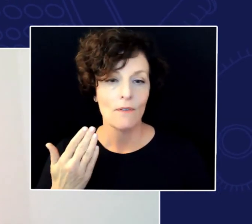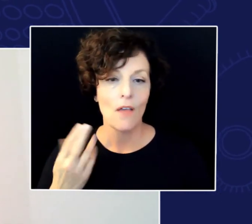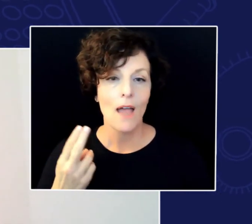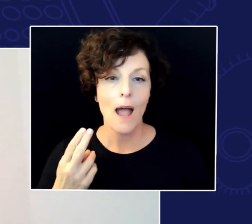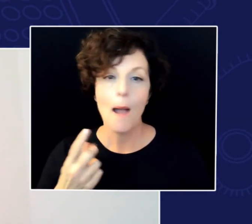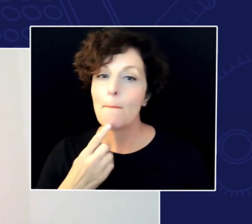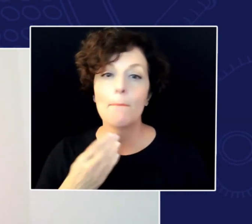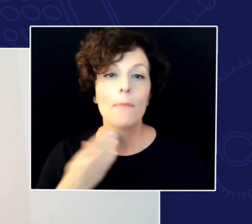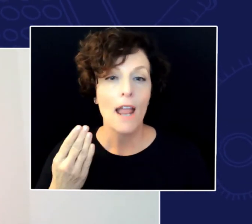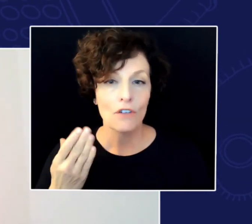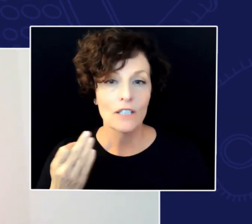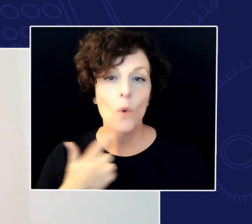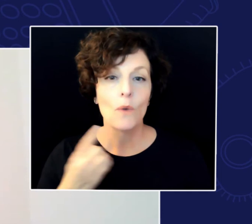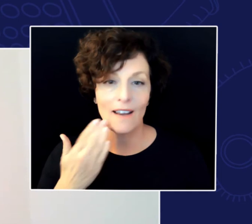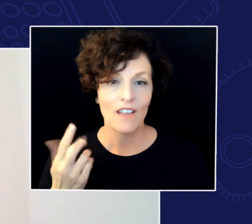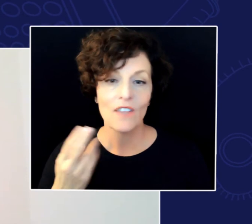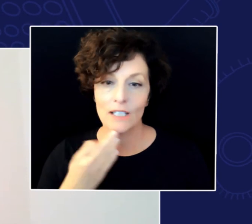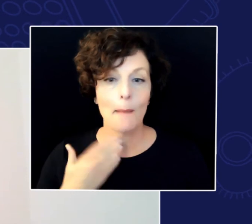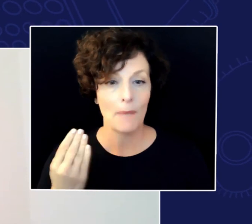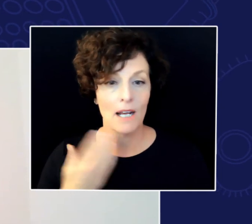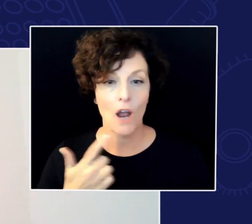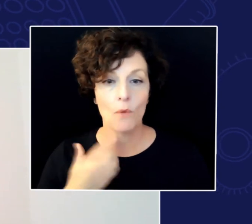If the parents would feel the same, but I could feel like